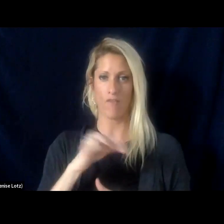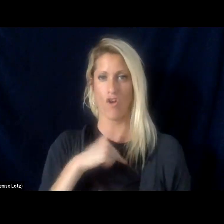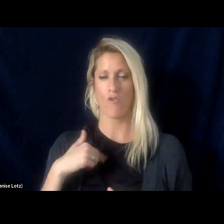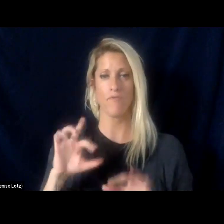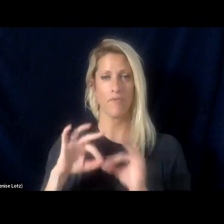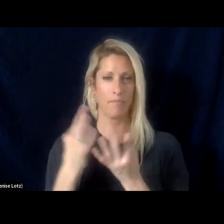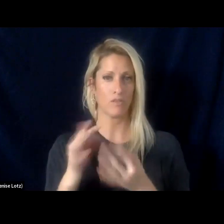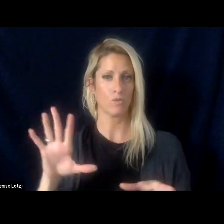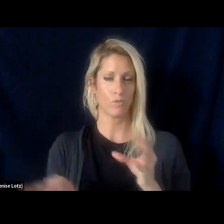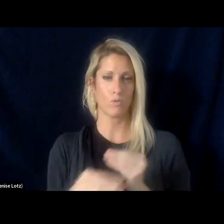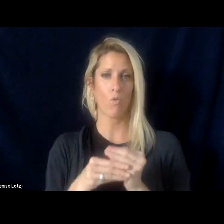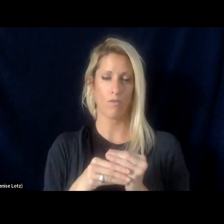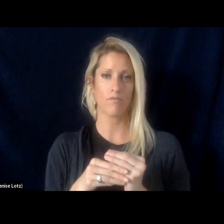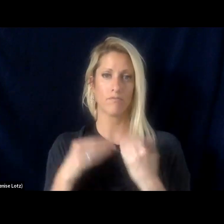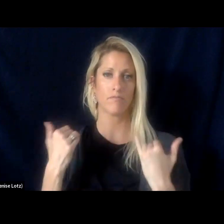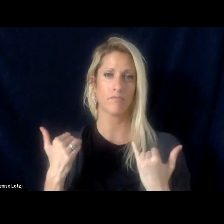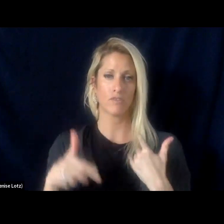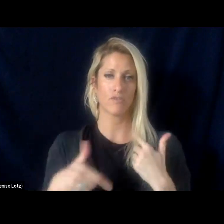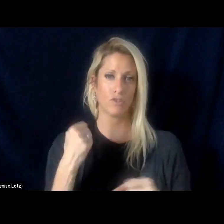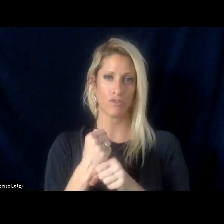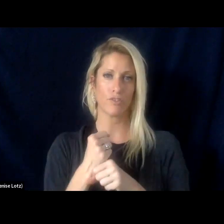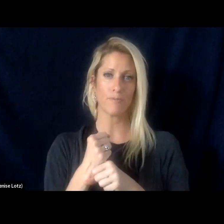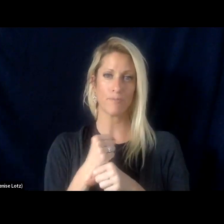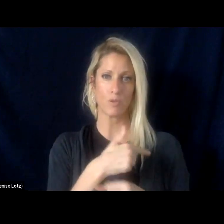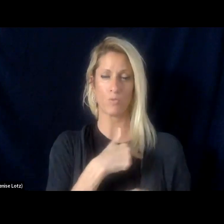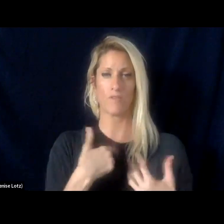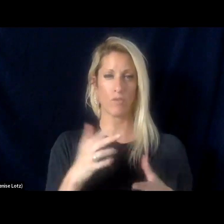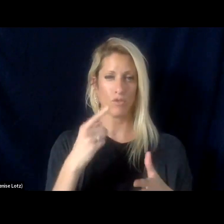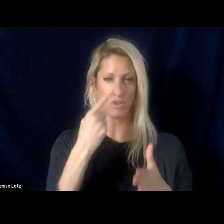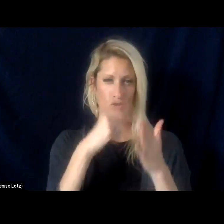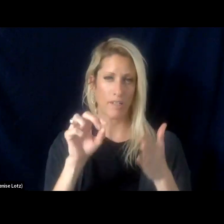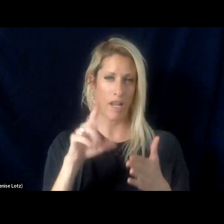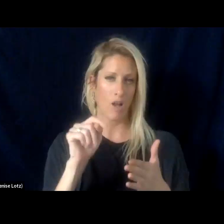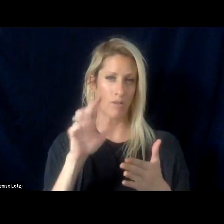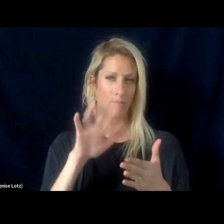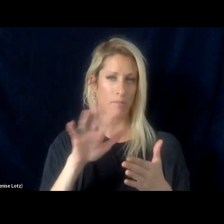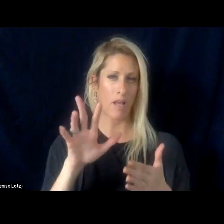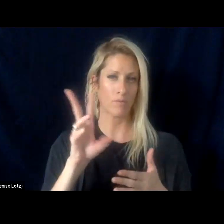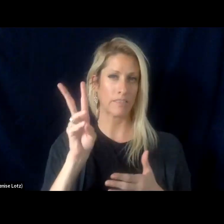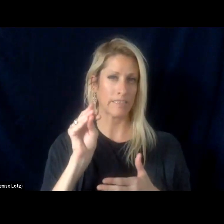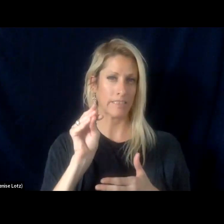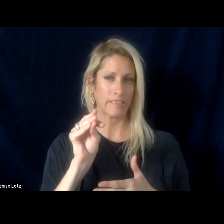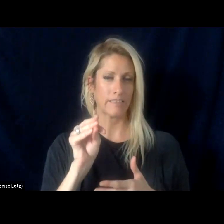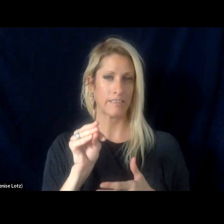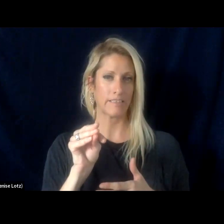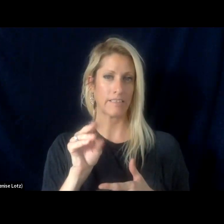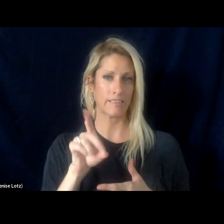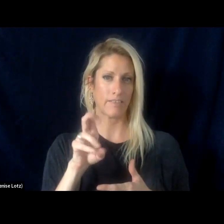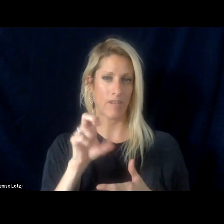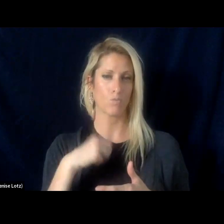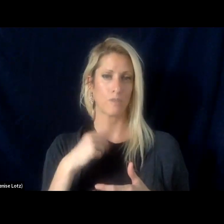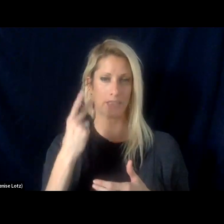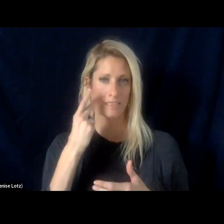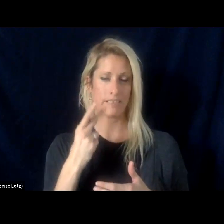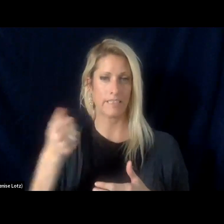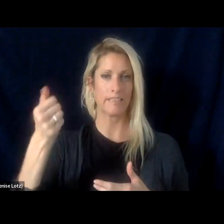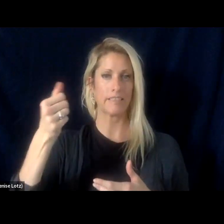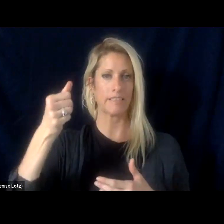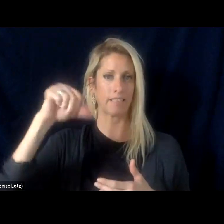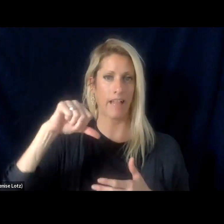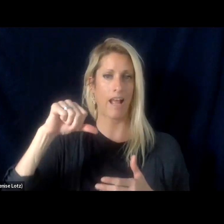this year we have checked out about 60 devices, and we attribute the decline in the ACP program